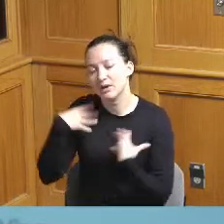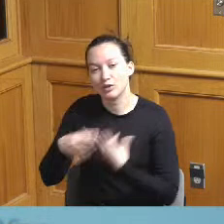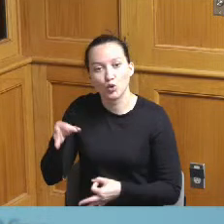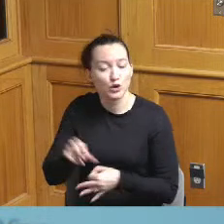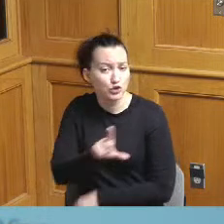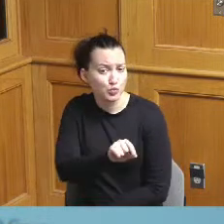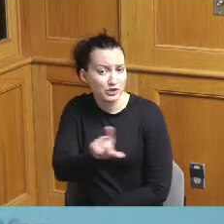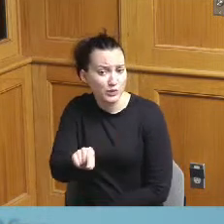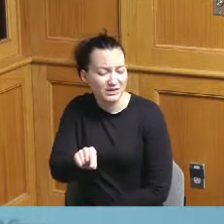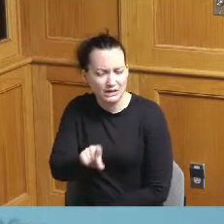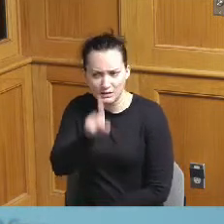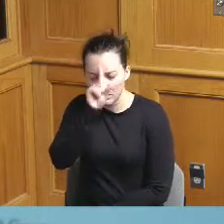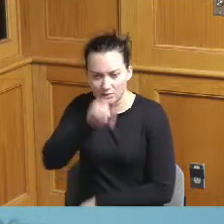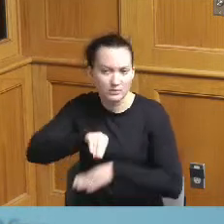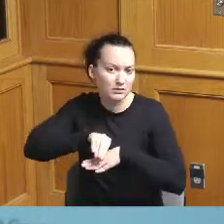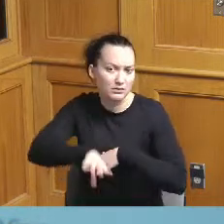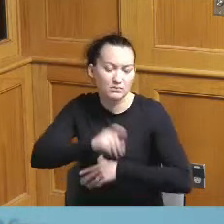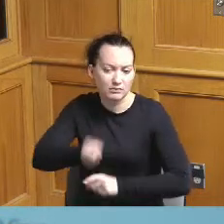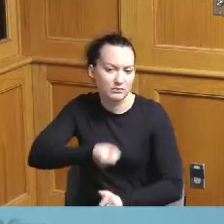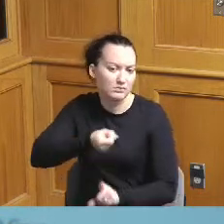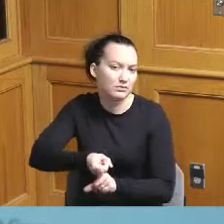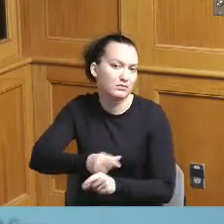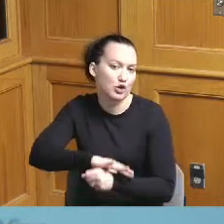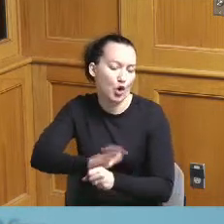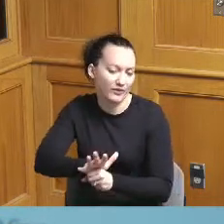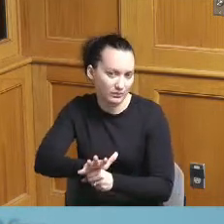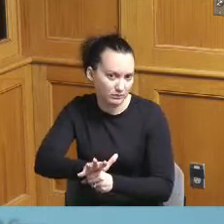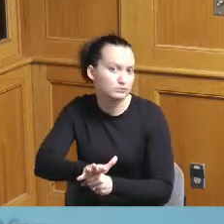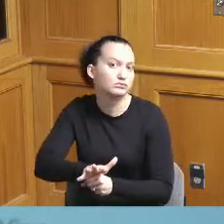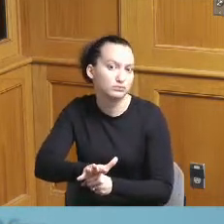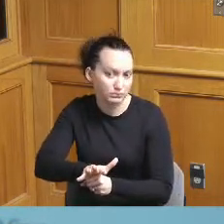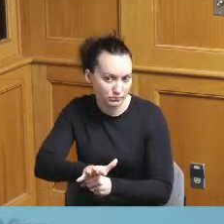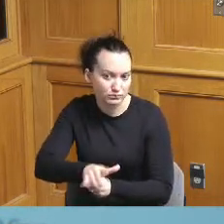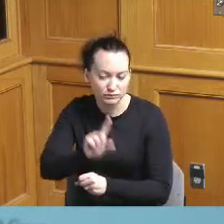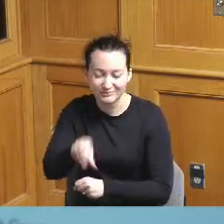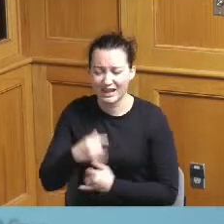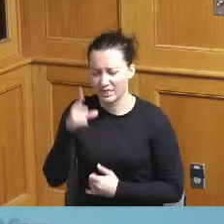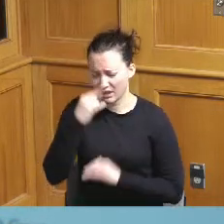were caused I think exclusively by the Coronavirus I think the isolation took a